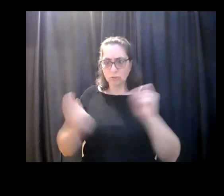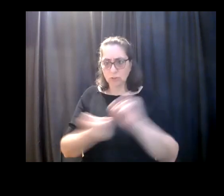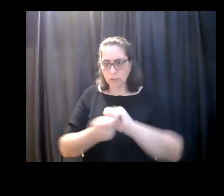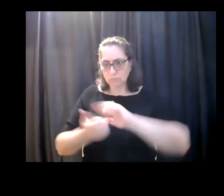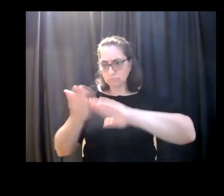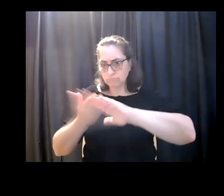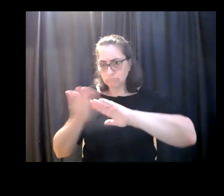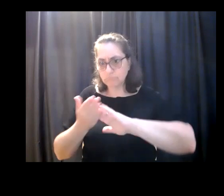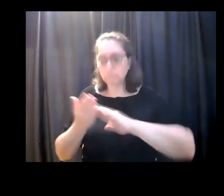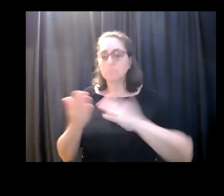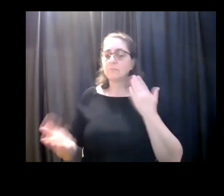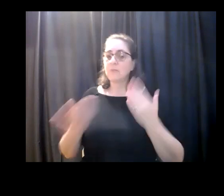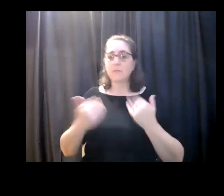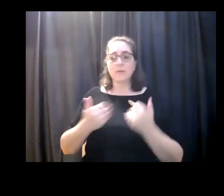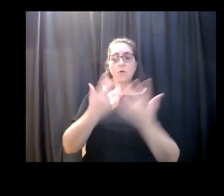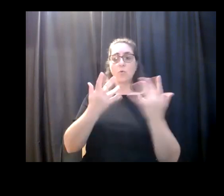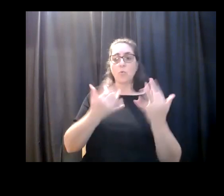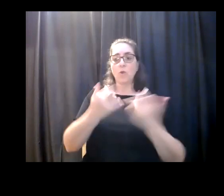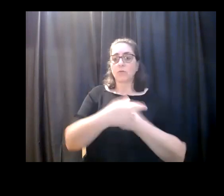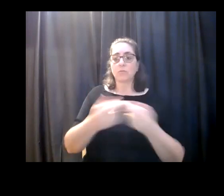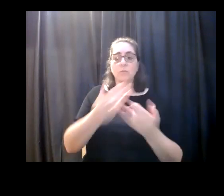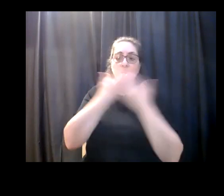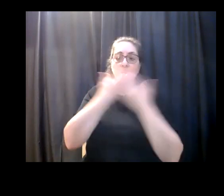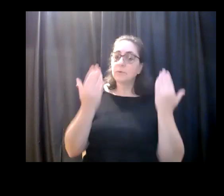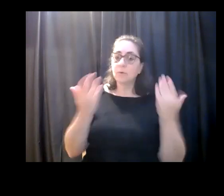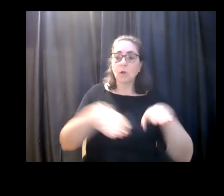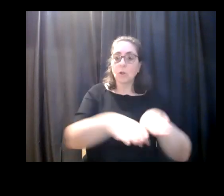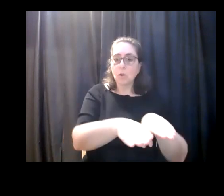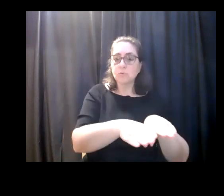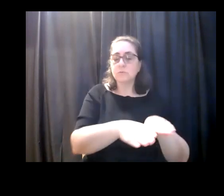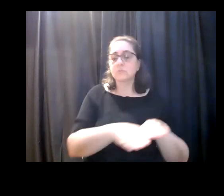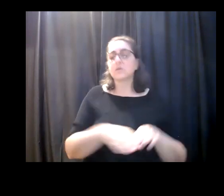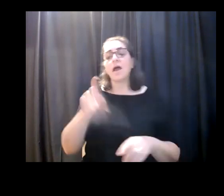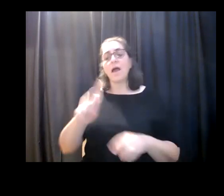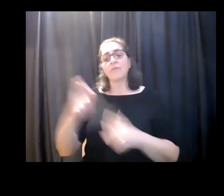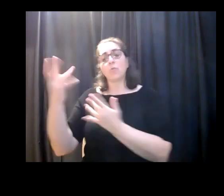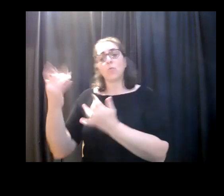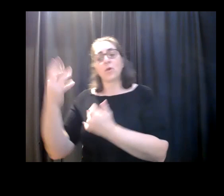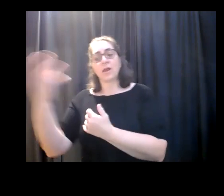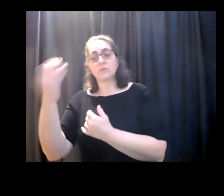family members and in person interpreters. We will talk about ways to navigate that.